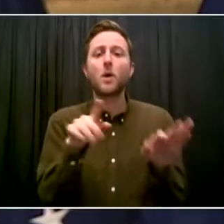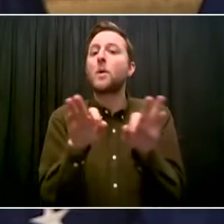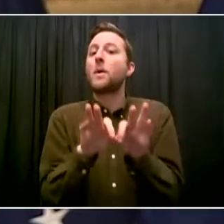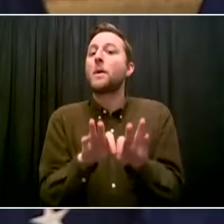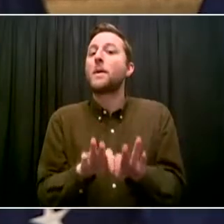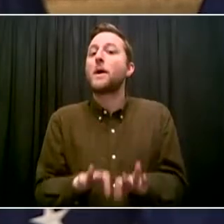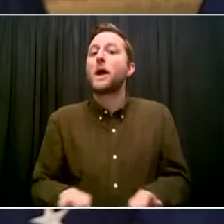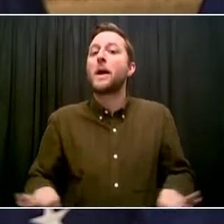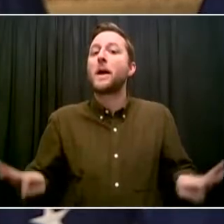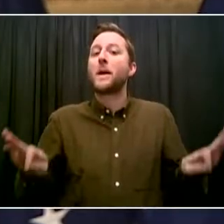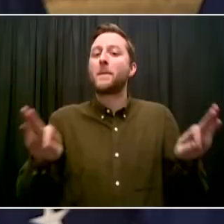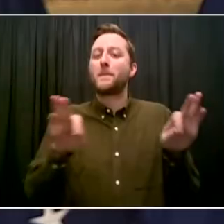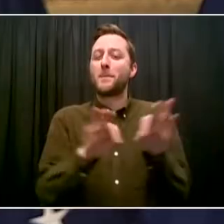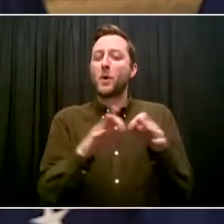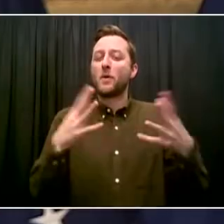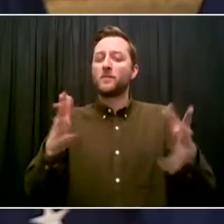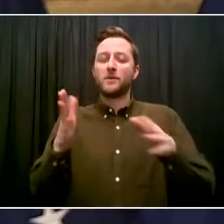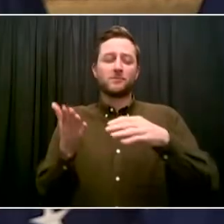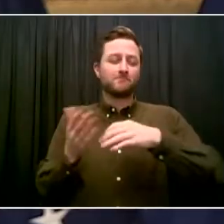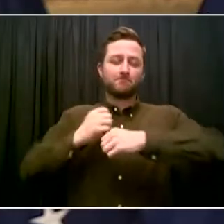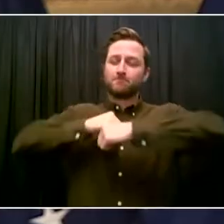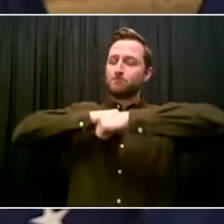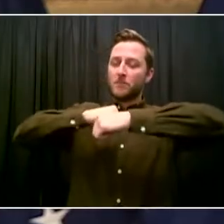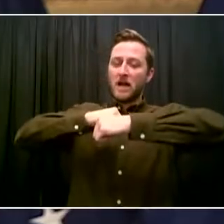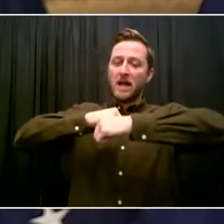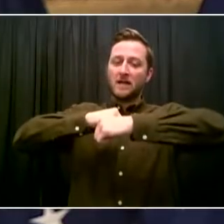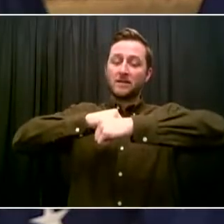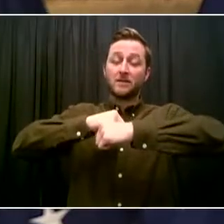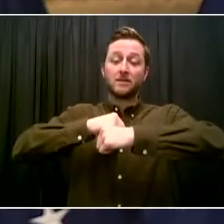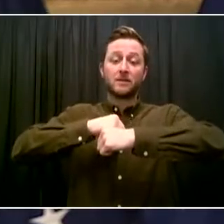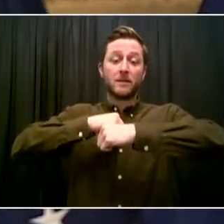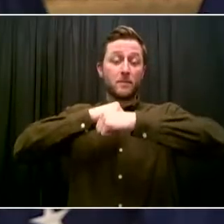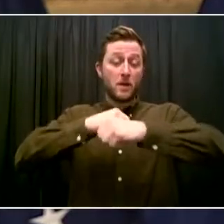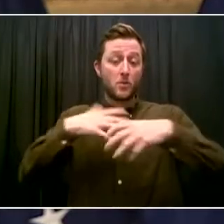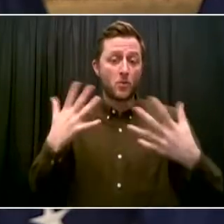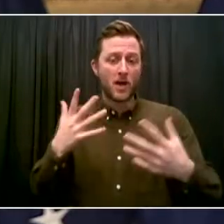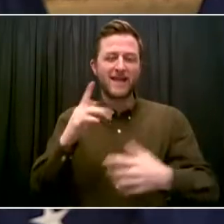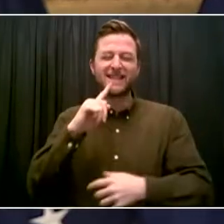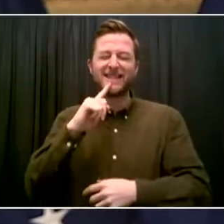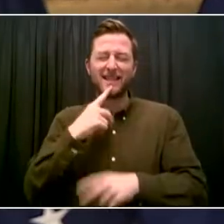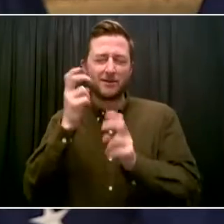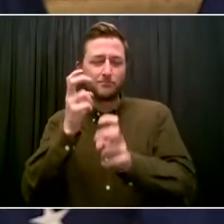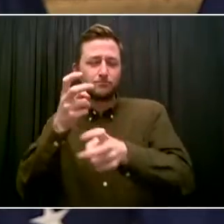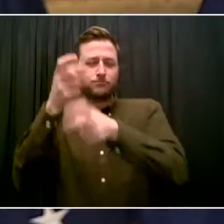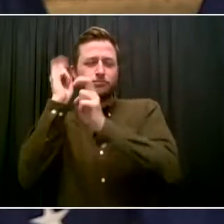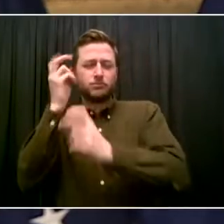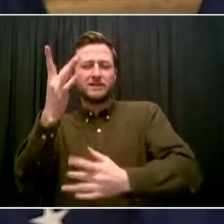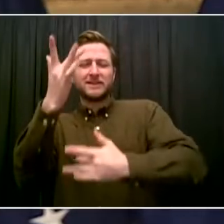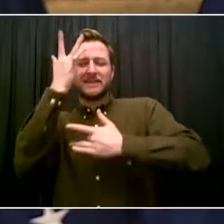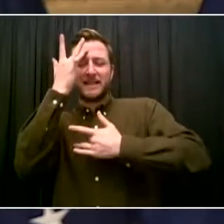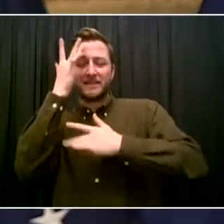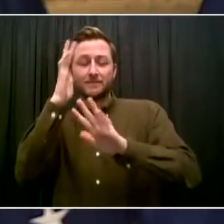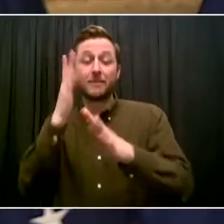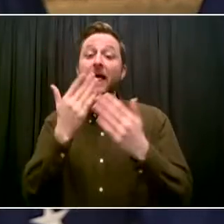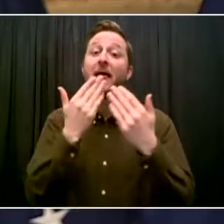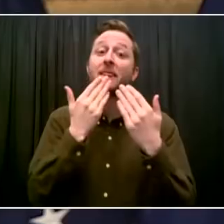CAUSE FOR CONFUSION. F IYOU ARE VACCINATED, YOU HAVE TAKEN THE MOST IMPORTANT TESP